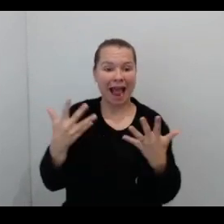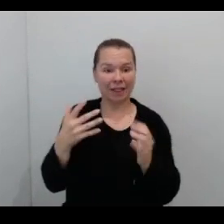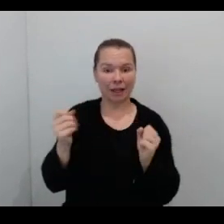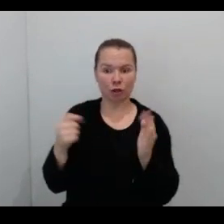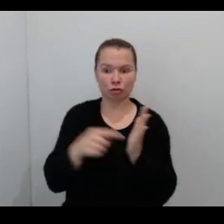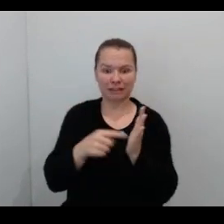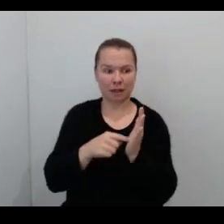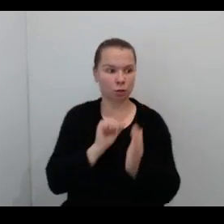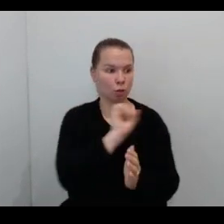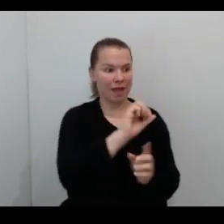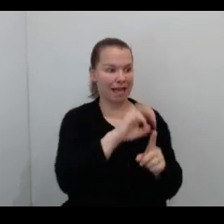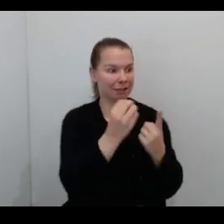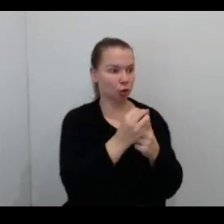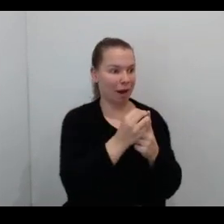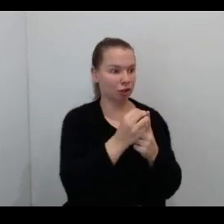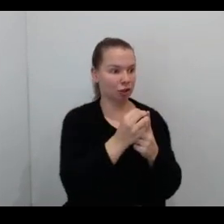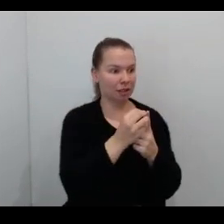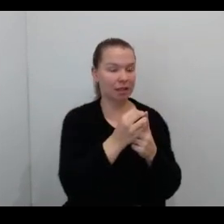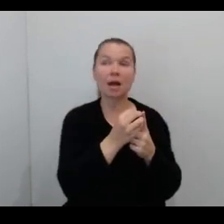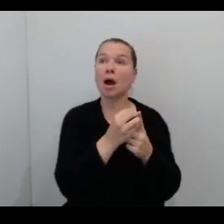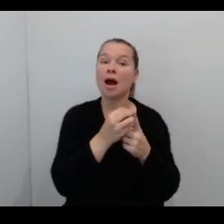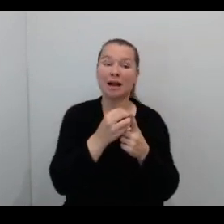time to sell the secure asset or the home.